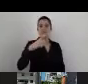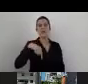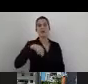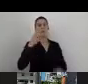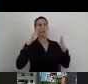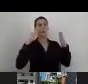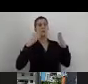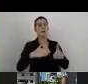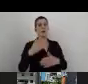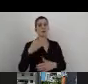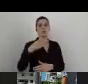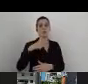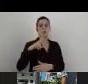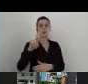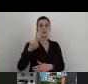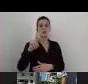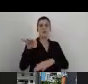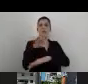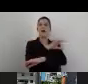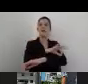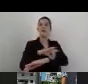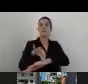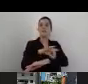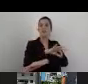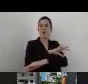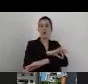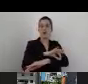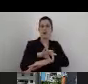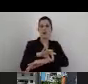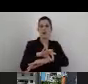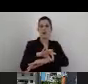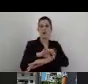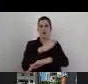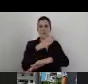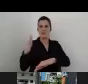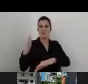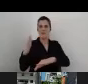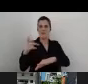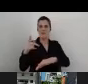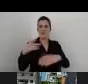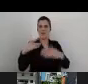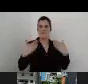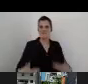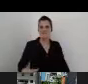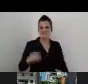architectural and the physical barriers that the community are facing,